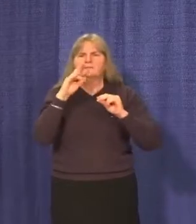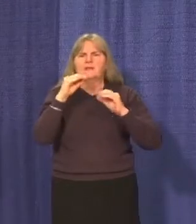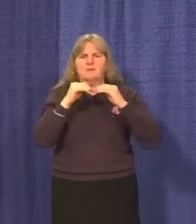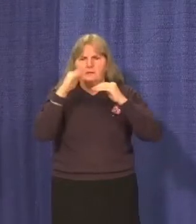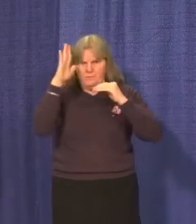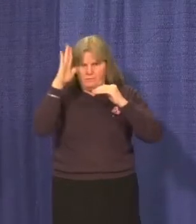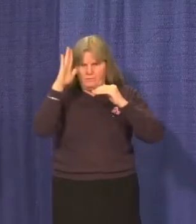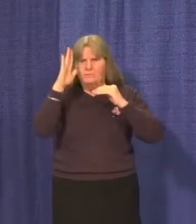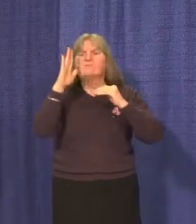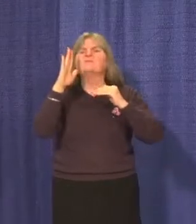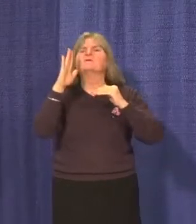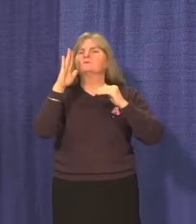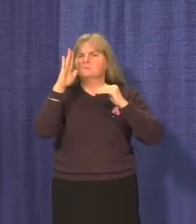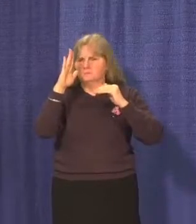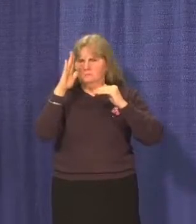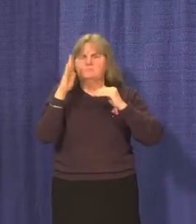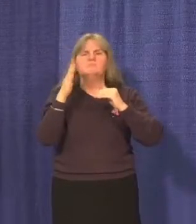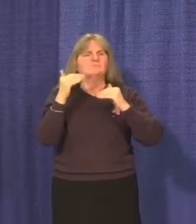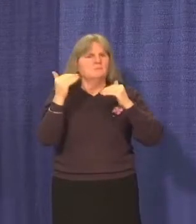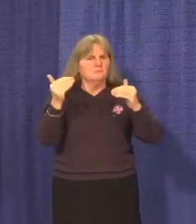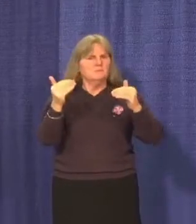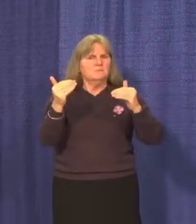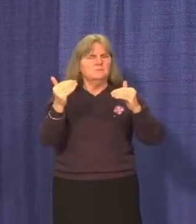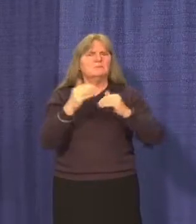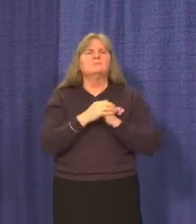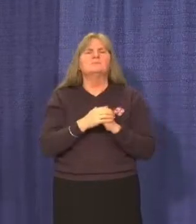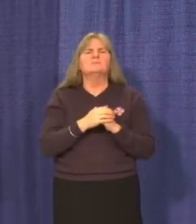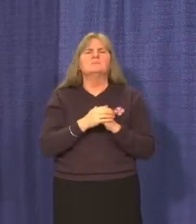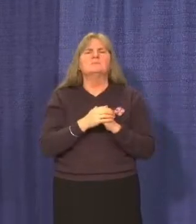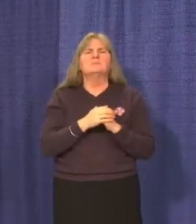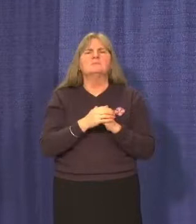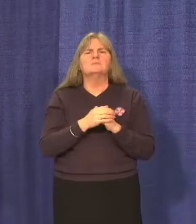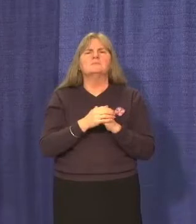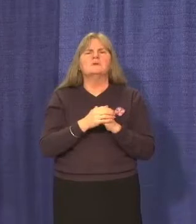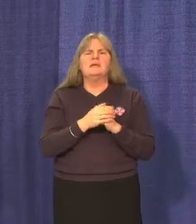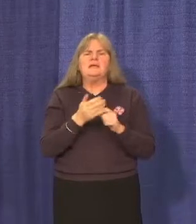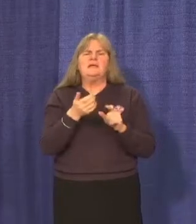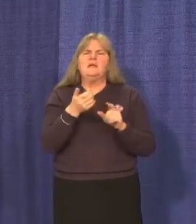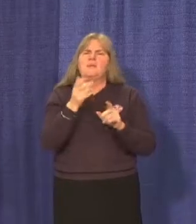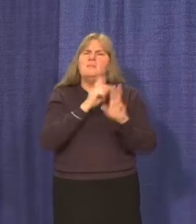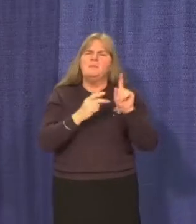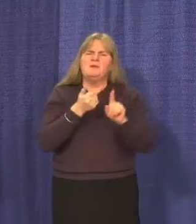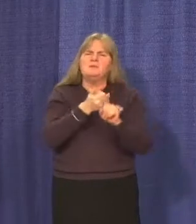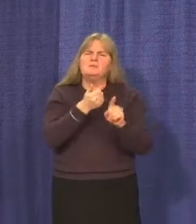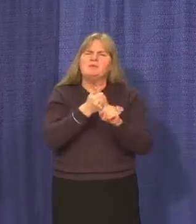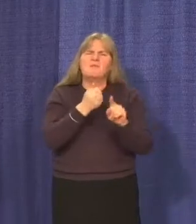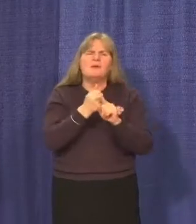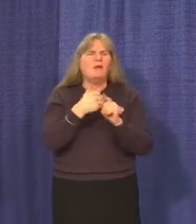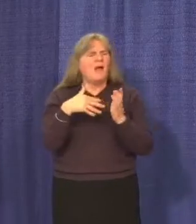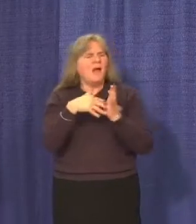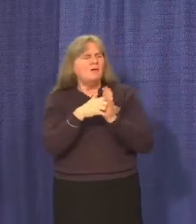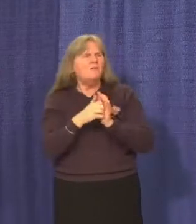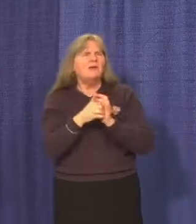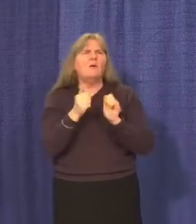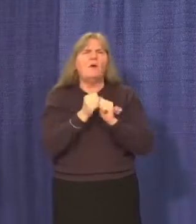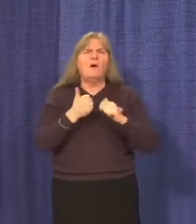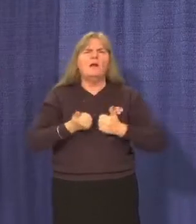Older adults, starting with 70 years or older, people who are marginalized and living in group